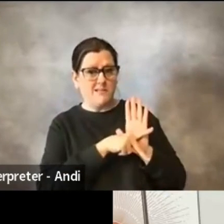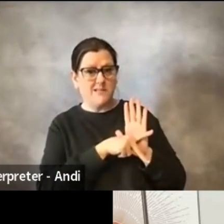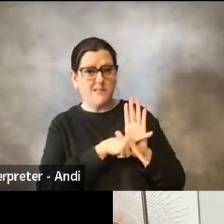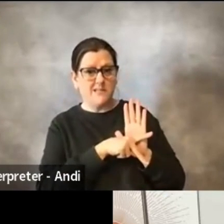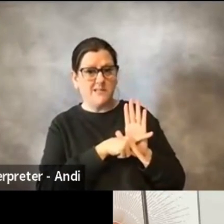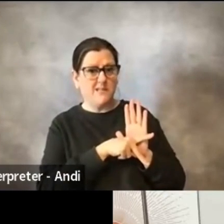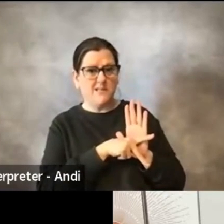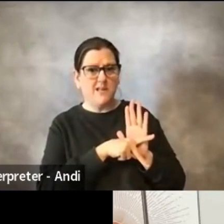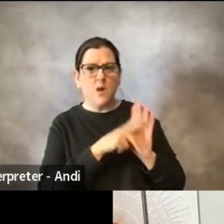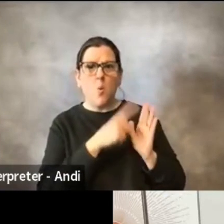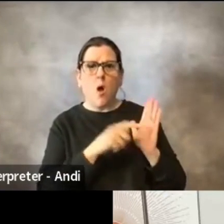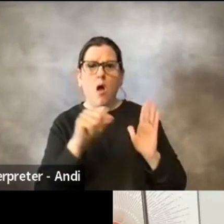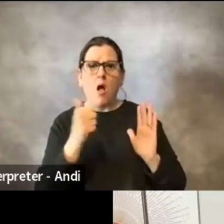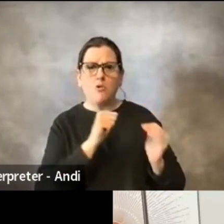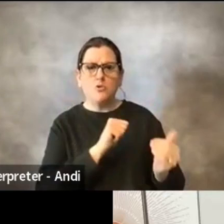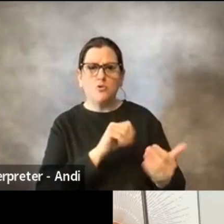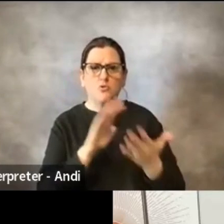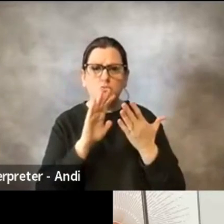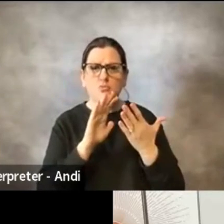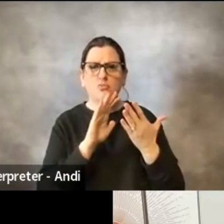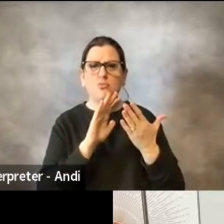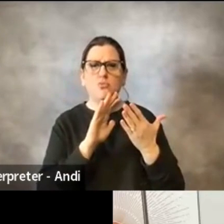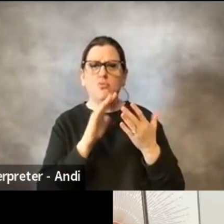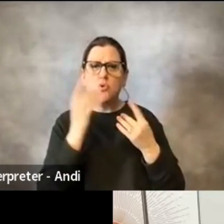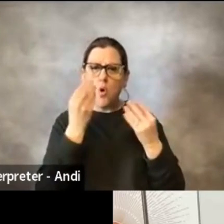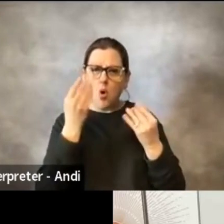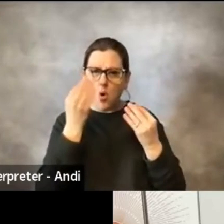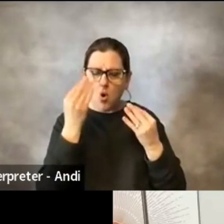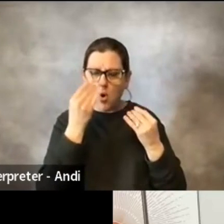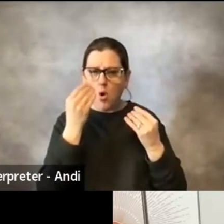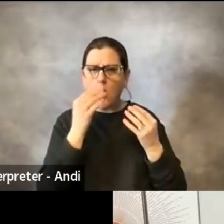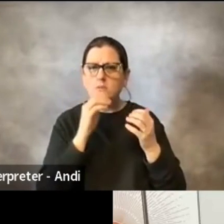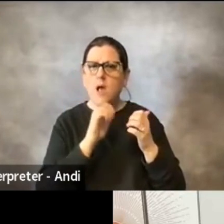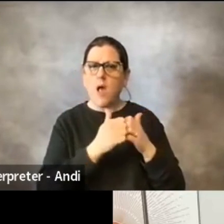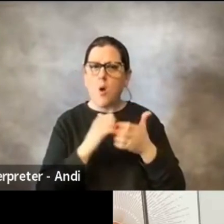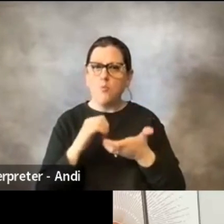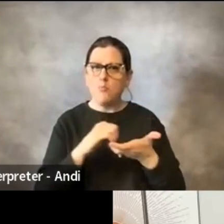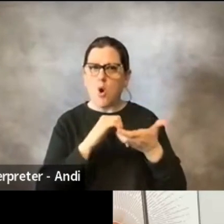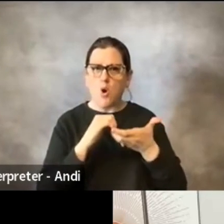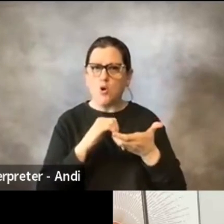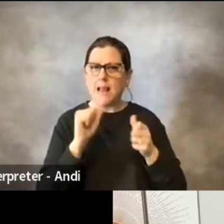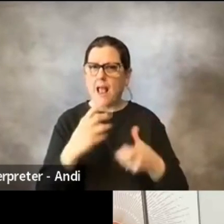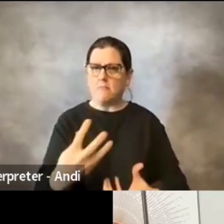strategies or thoughts that you might have about how partners can get engaged with the nine